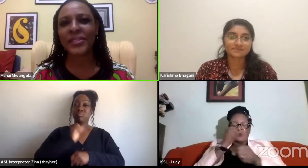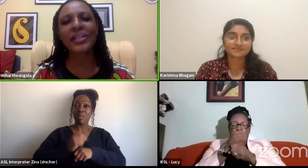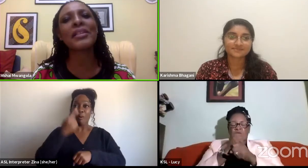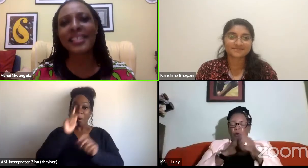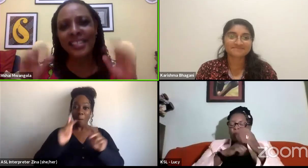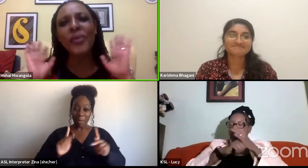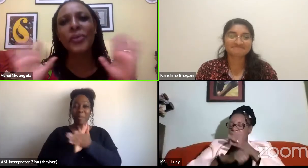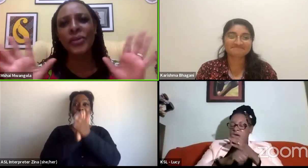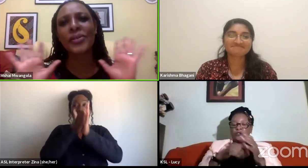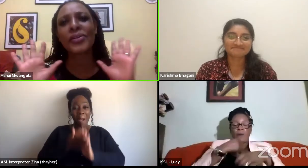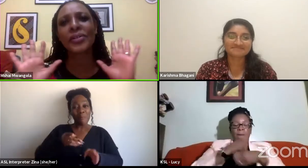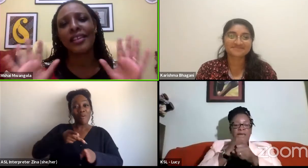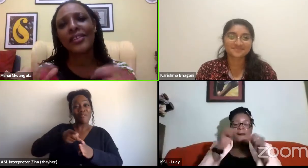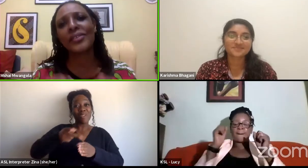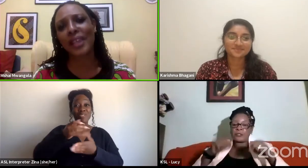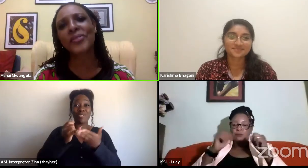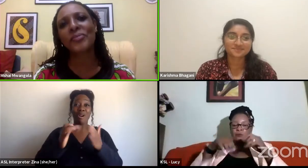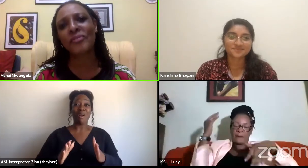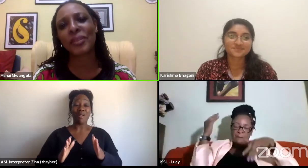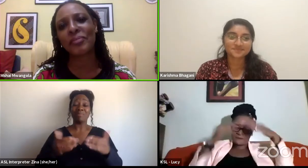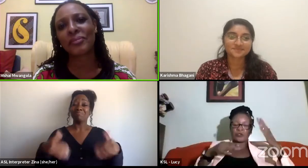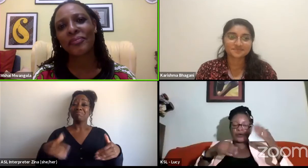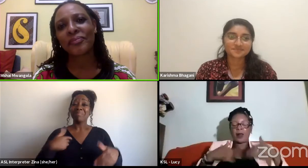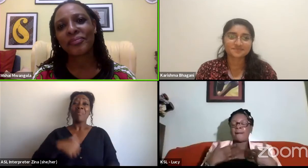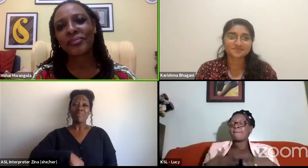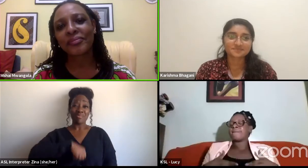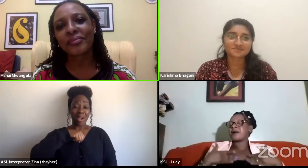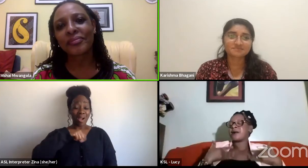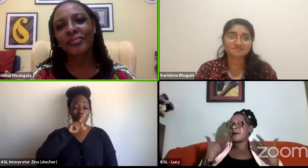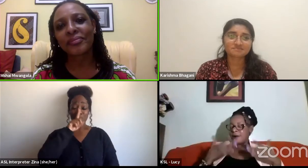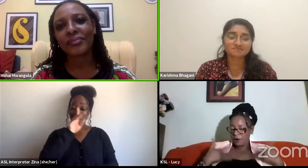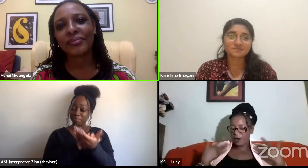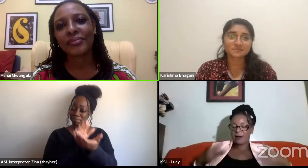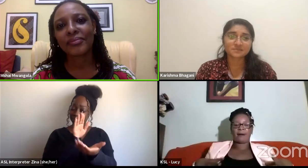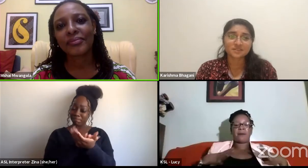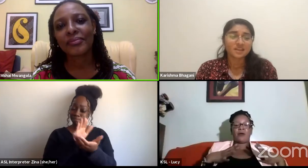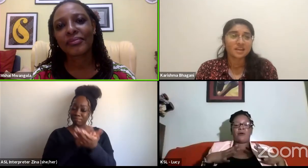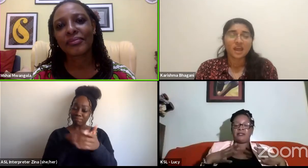So let me just say kudos to that group of people. Mm-hmm.